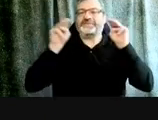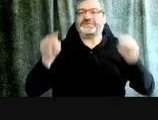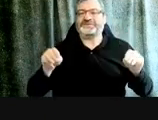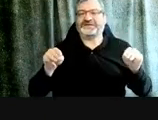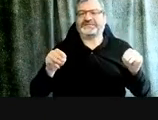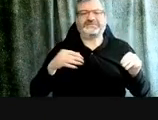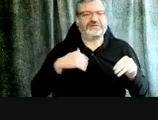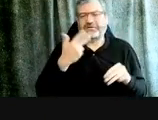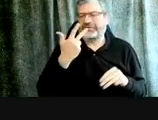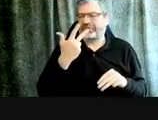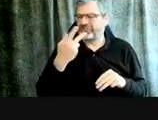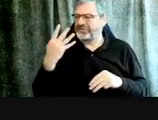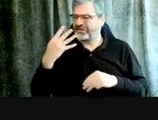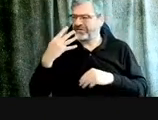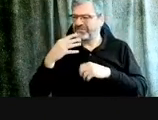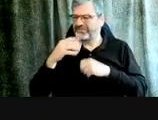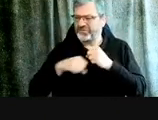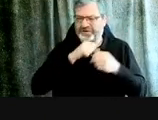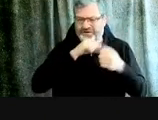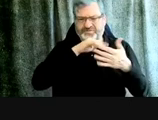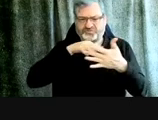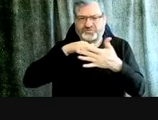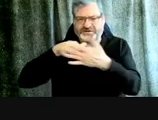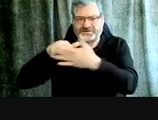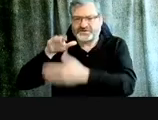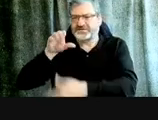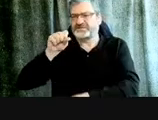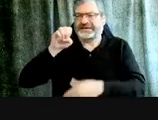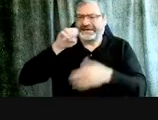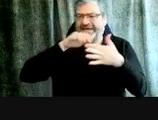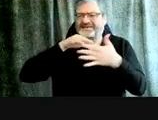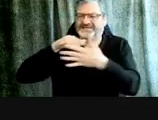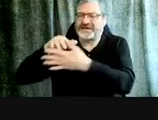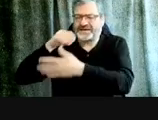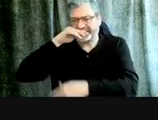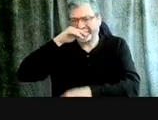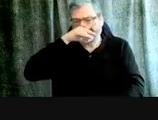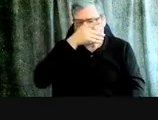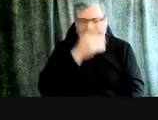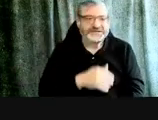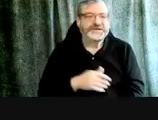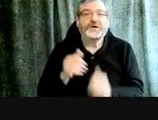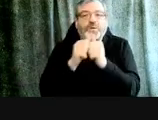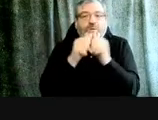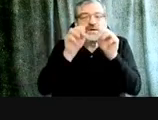studies and research with museums that want to do this kind of therapeutic work.